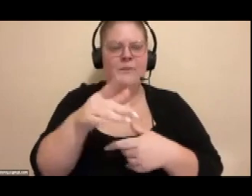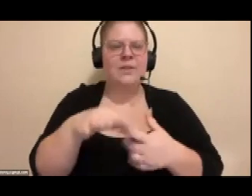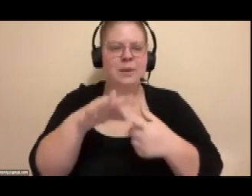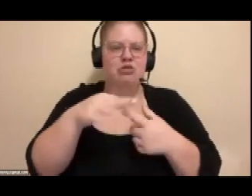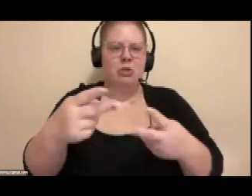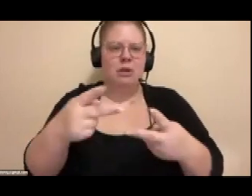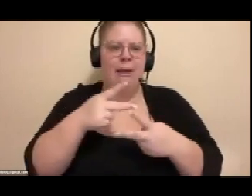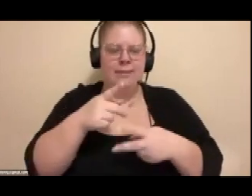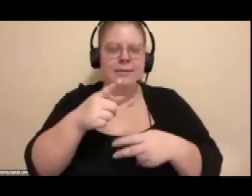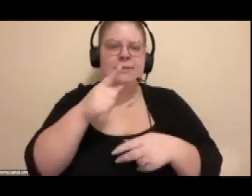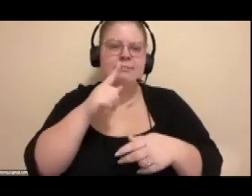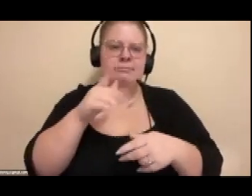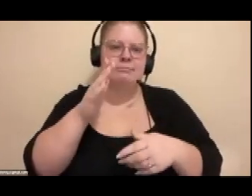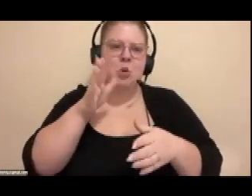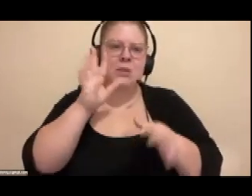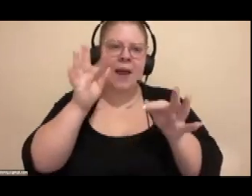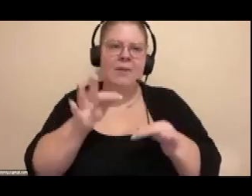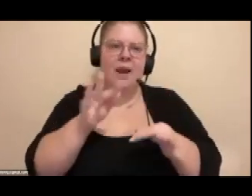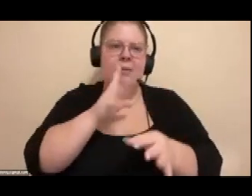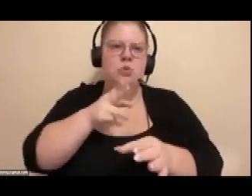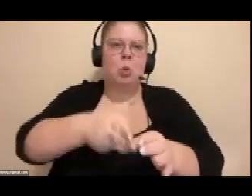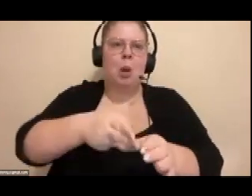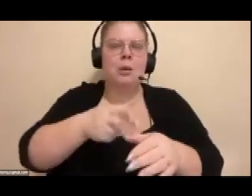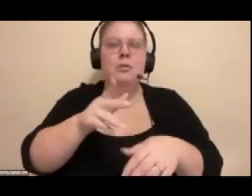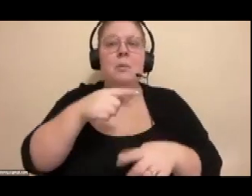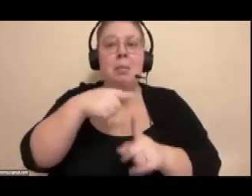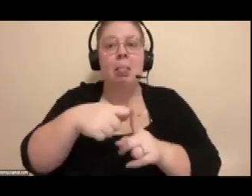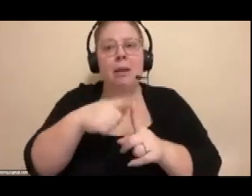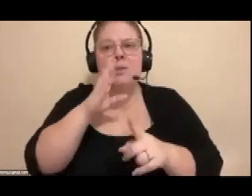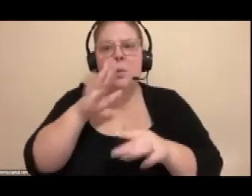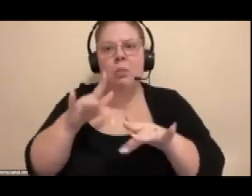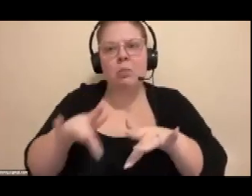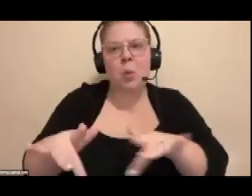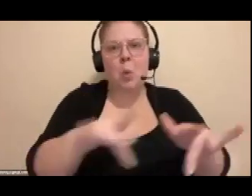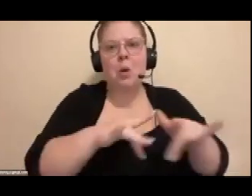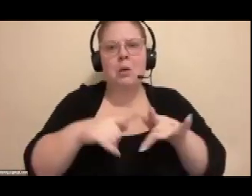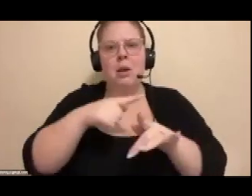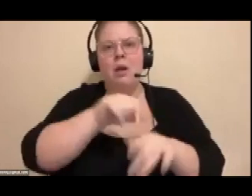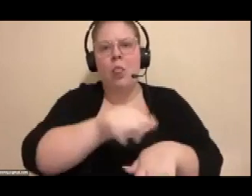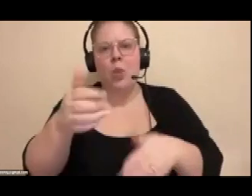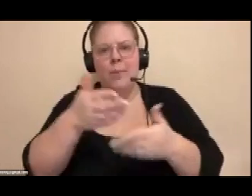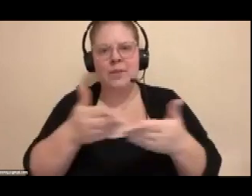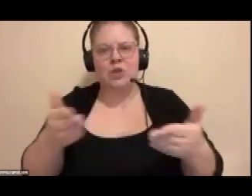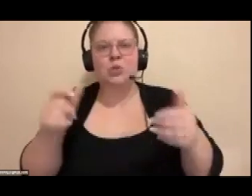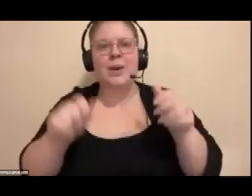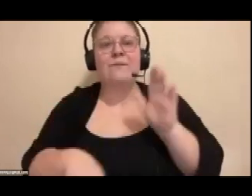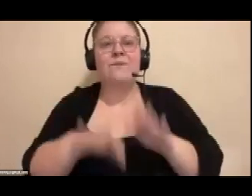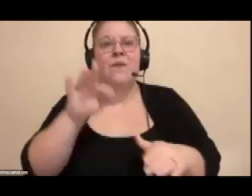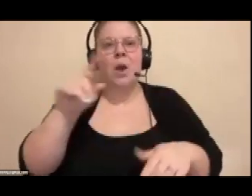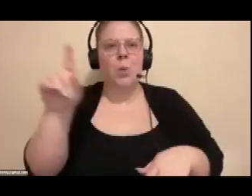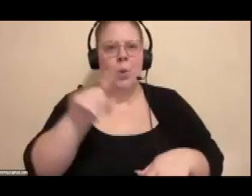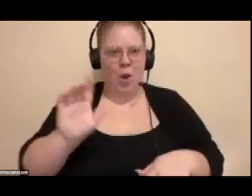The recordings and any relevant materials will also be available on our website at Community Living